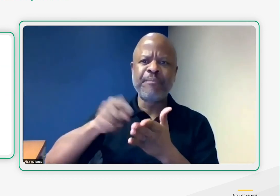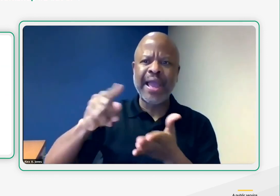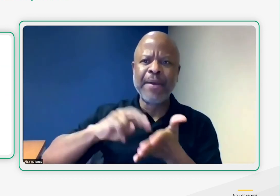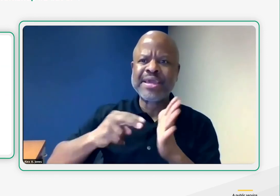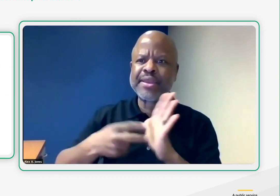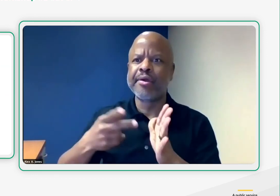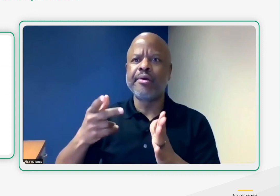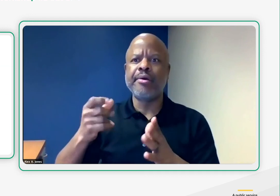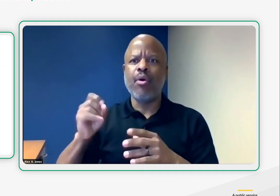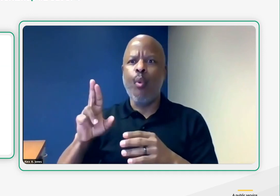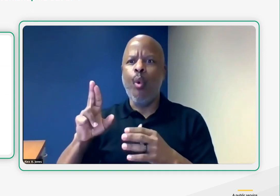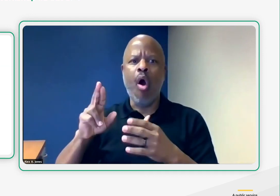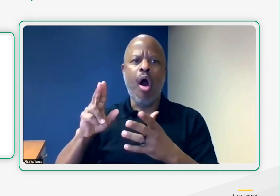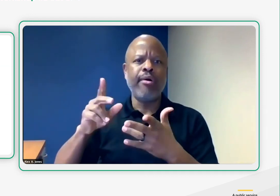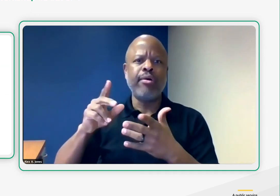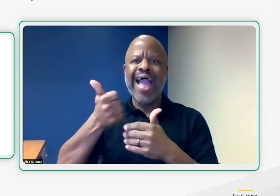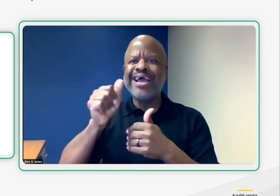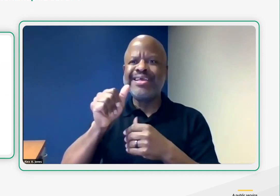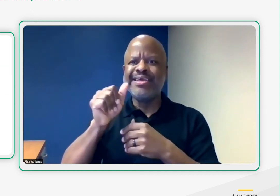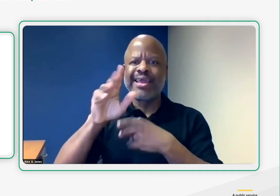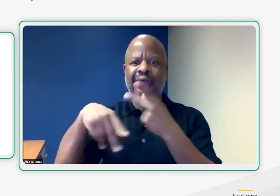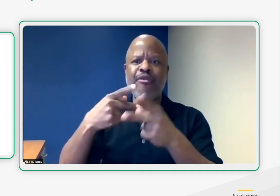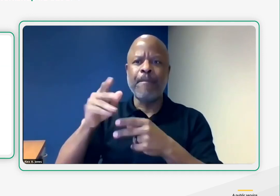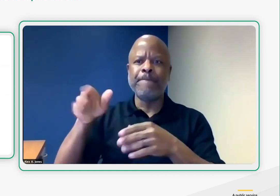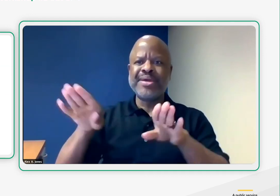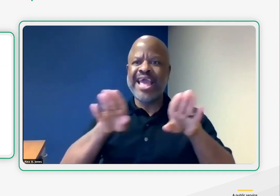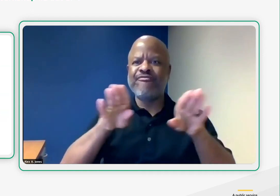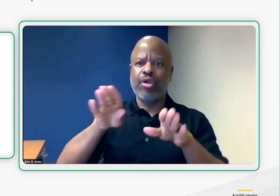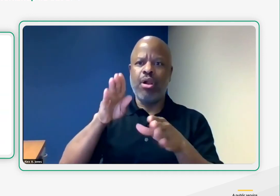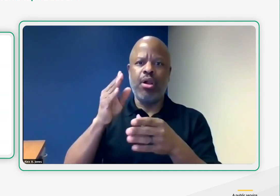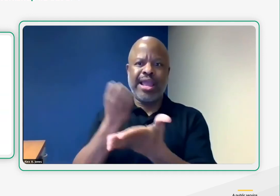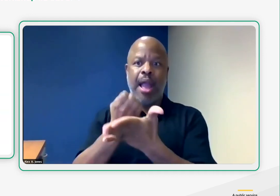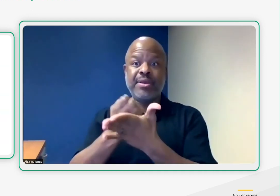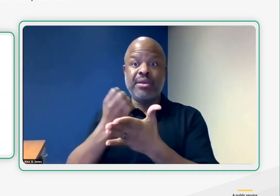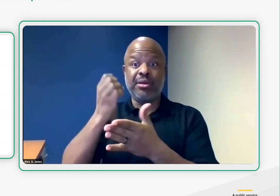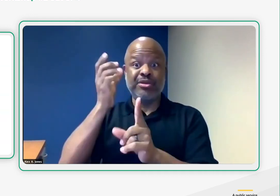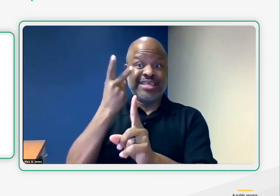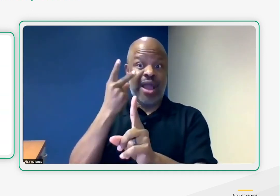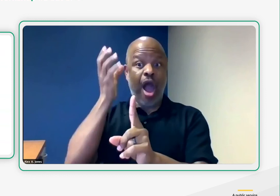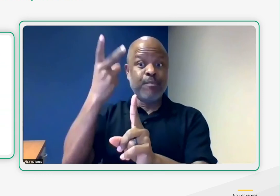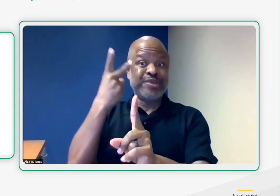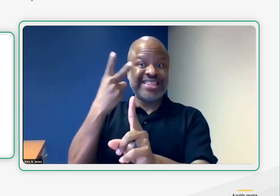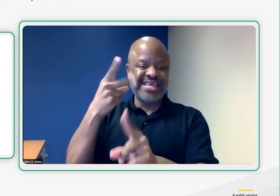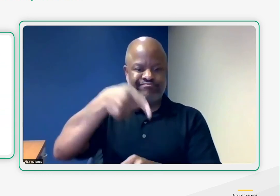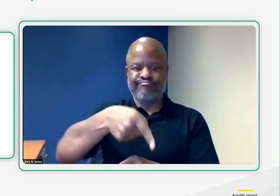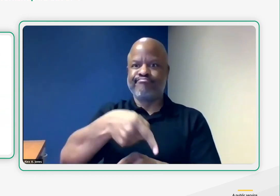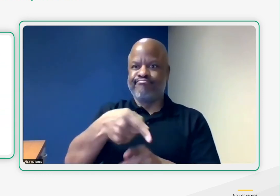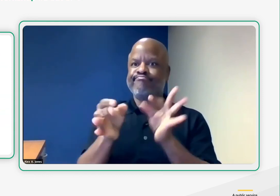talking about the pain of payments and the business of behavioral economics – all these different topics that I discussed today.